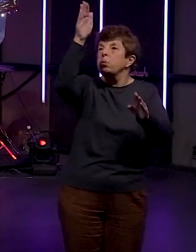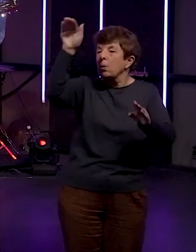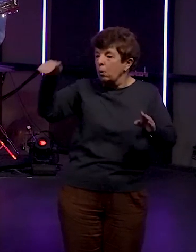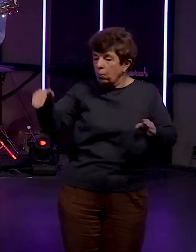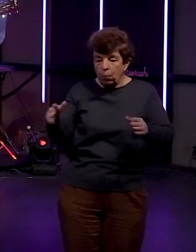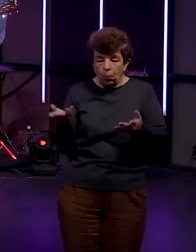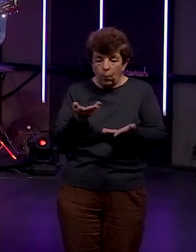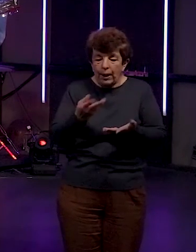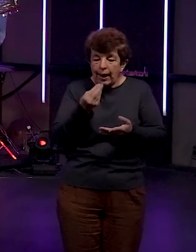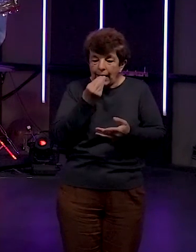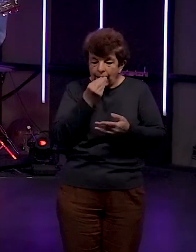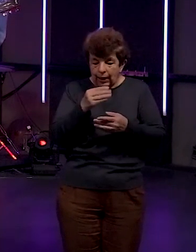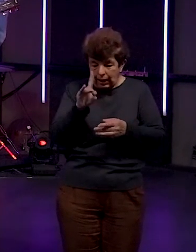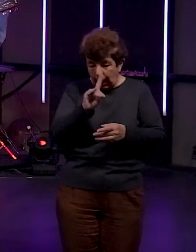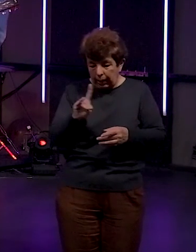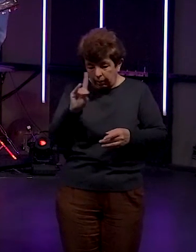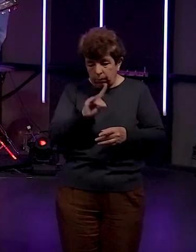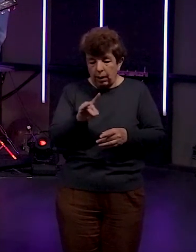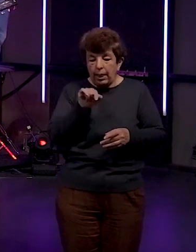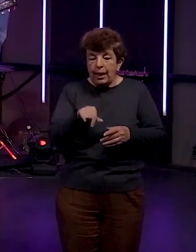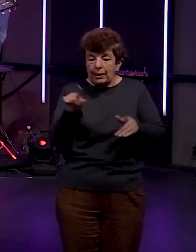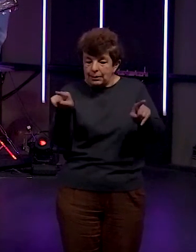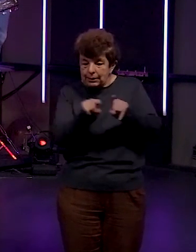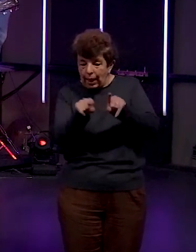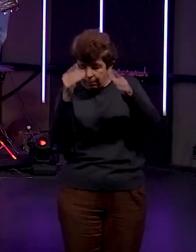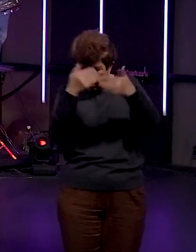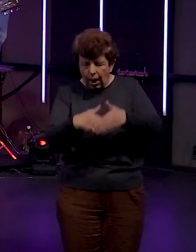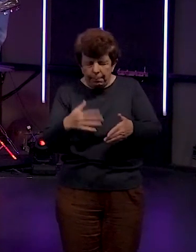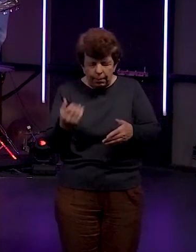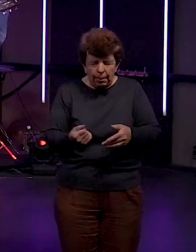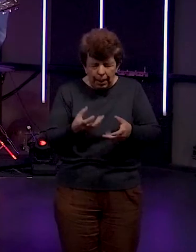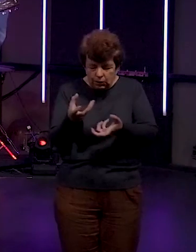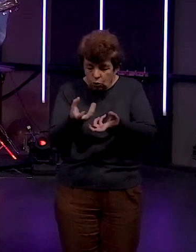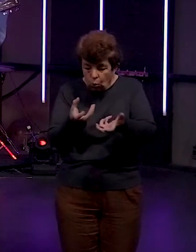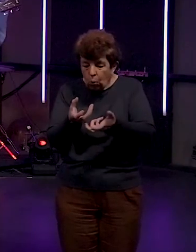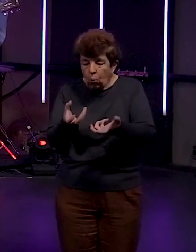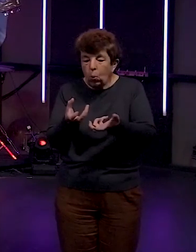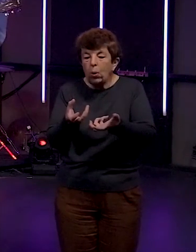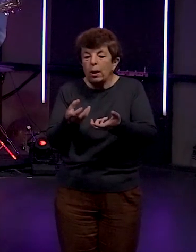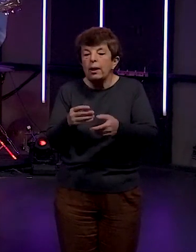eat the animal. That same night they must roast the meat over a fire and eat it